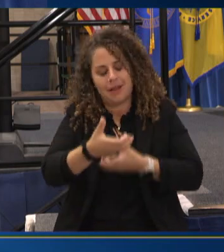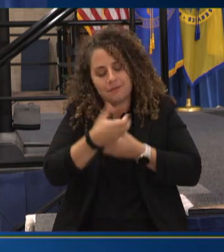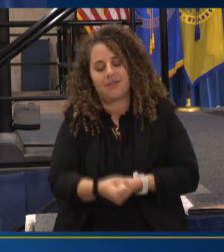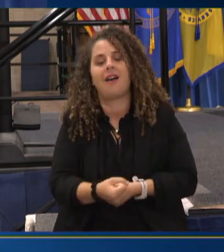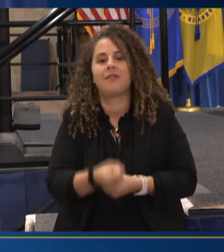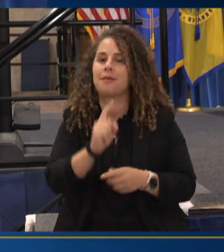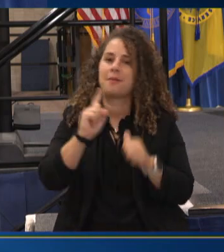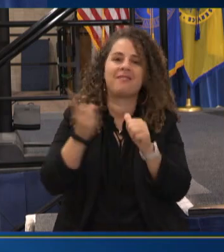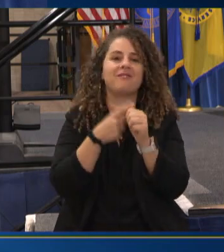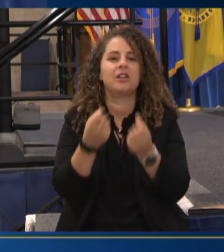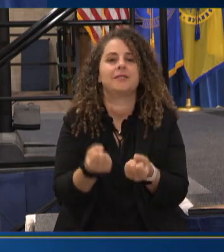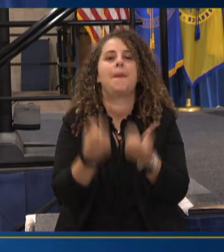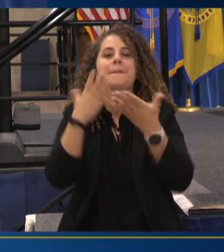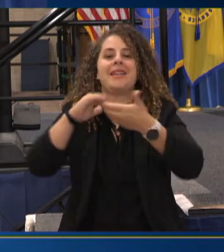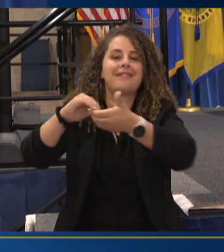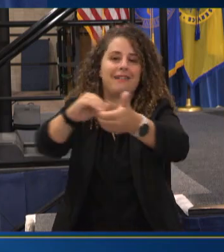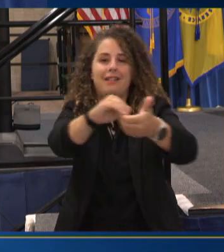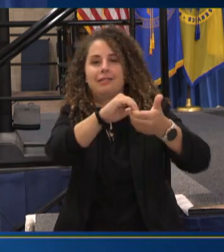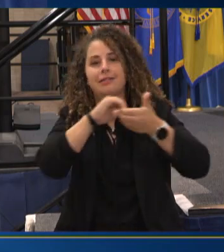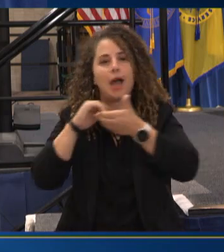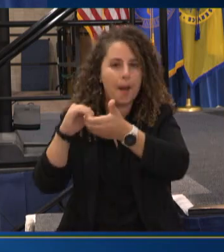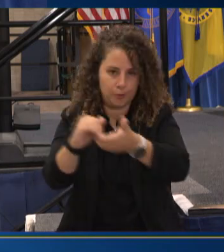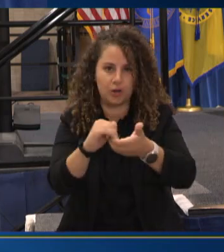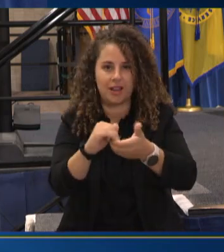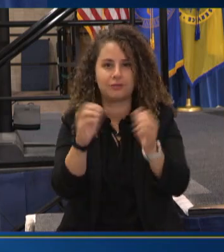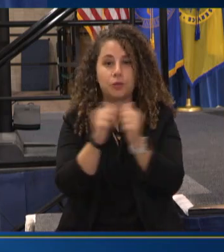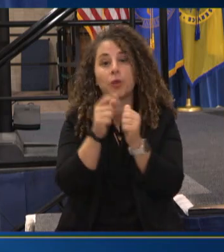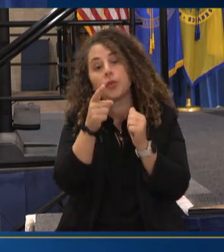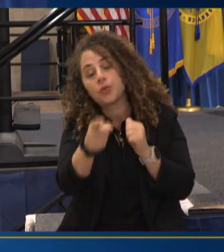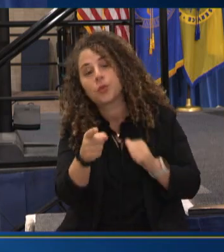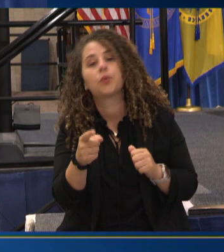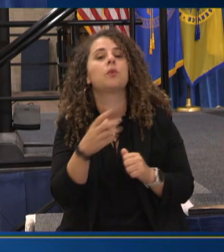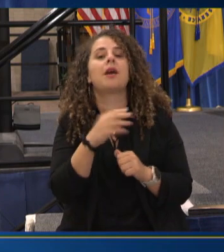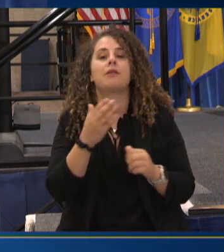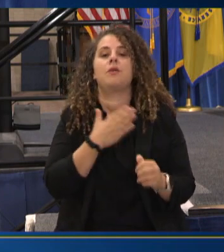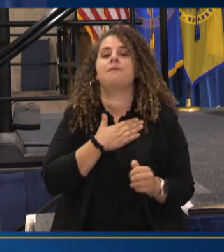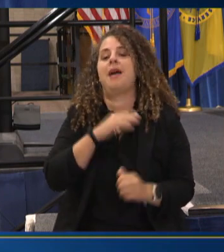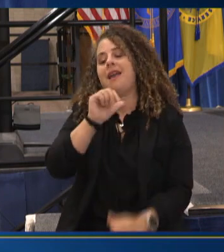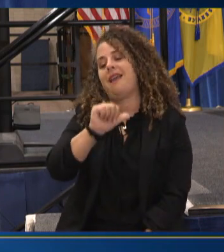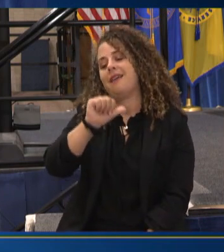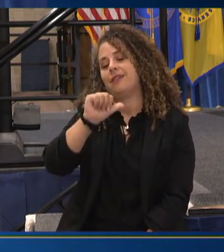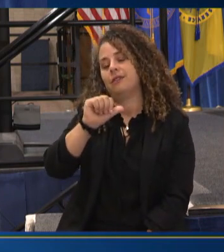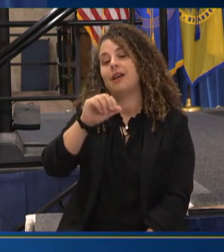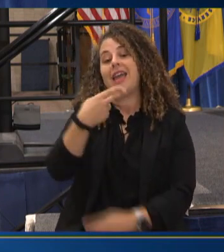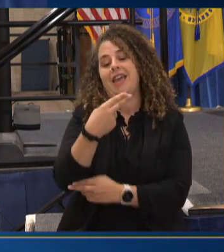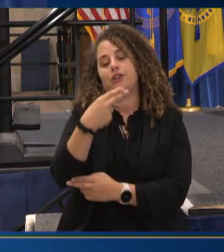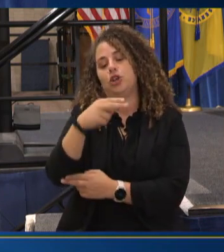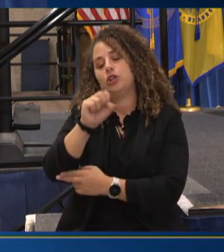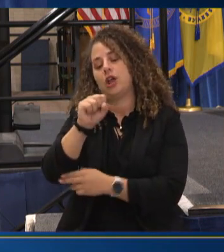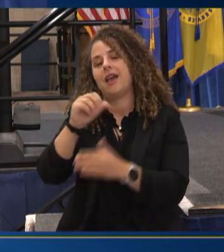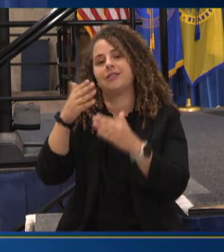of many collaborative spaces with you and with my HHS colleagues,